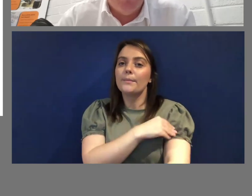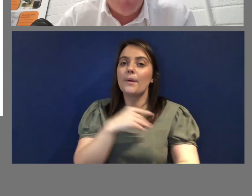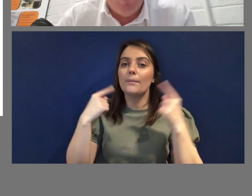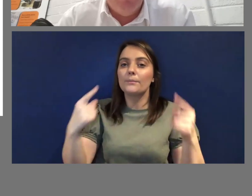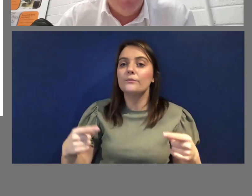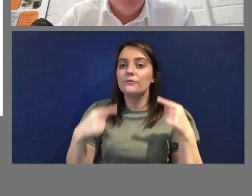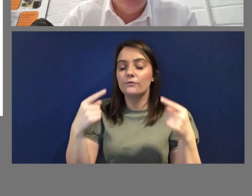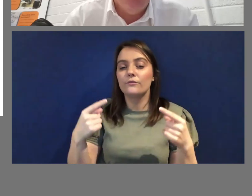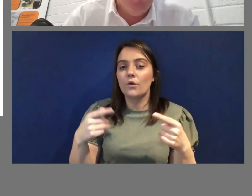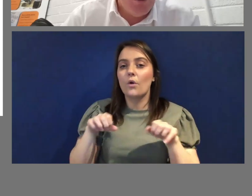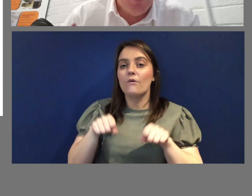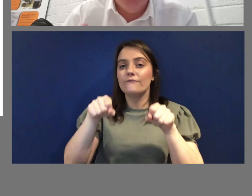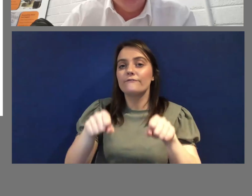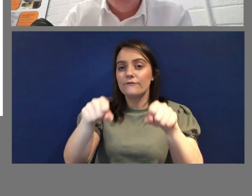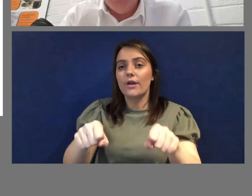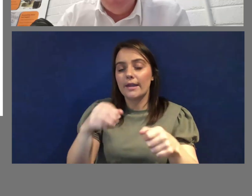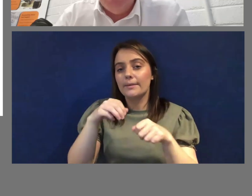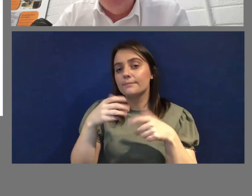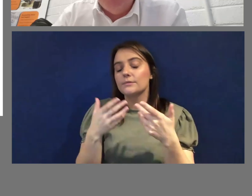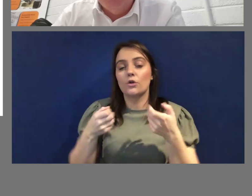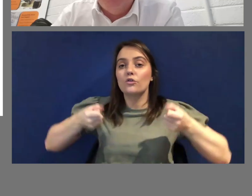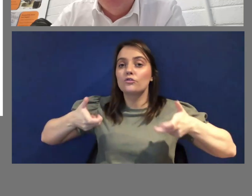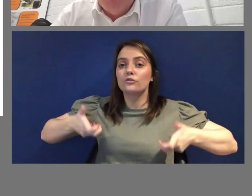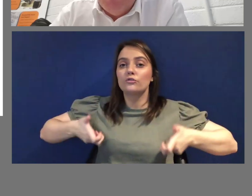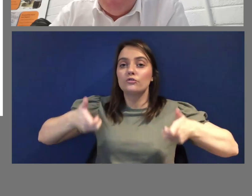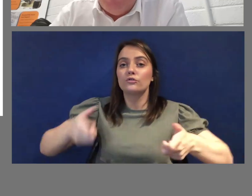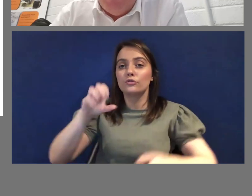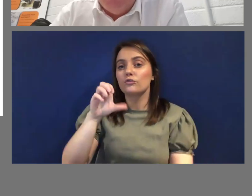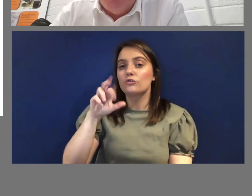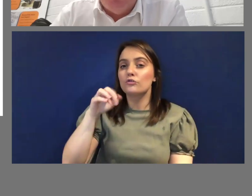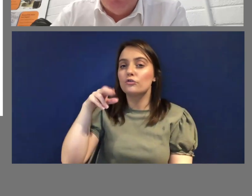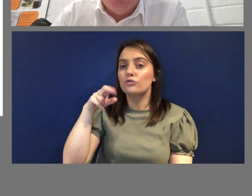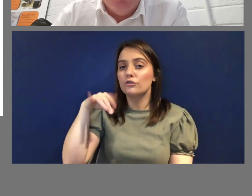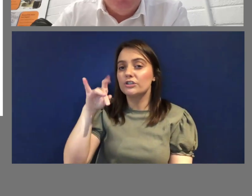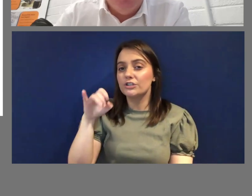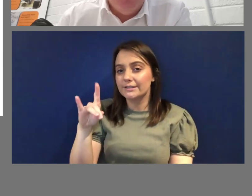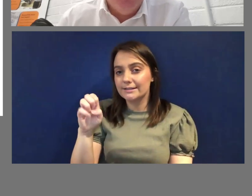or walking frames or people using crutches and so on and again I suppose just to show there here's